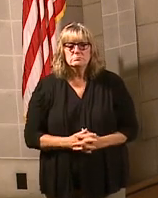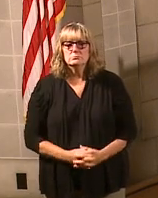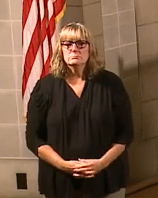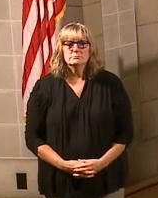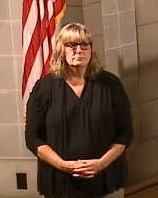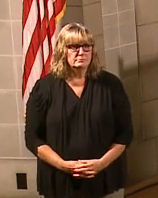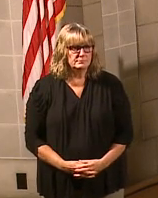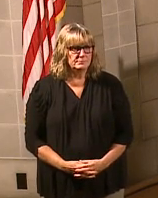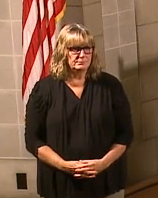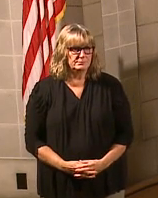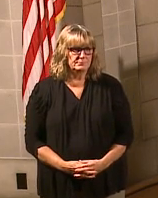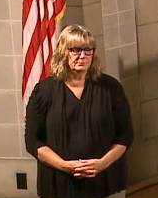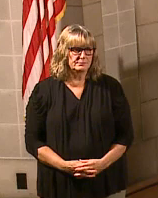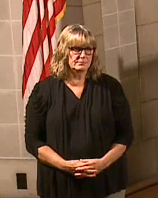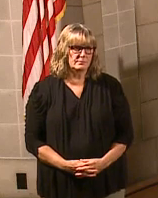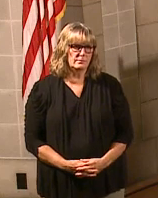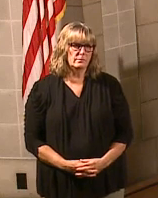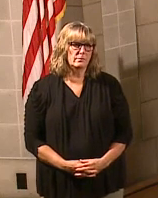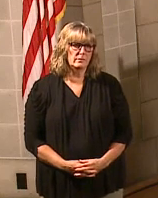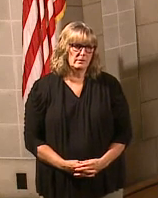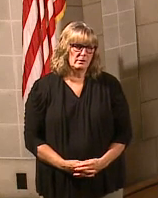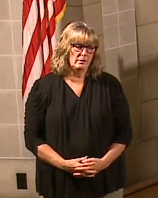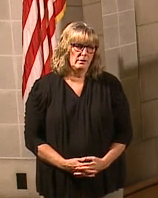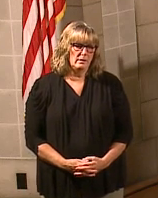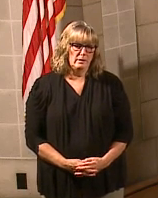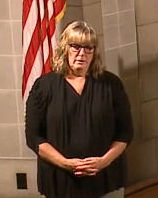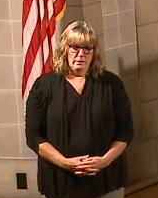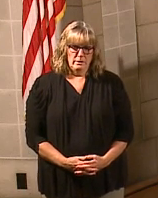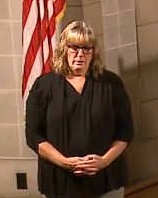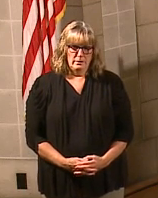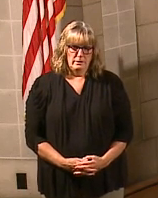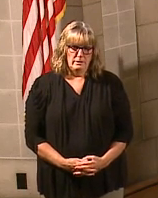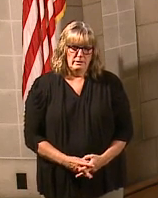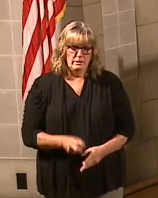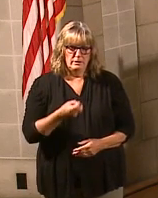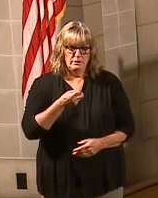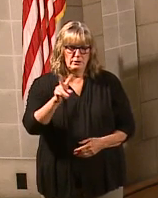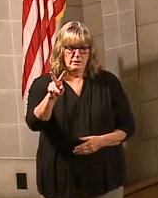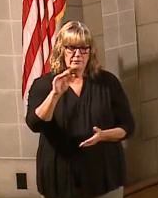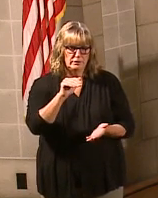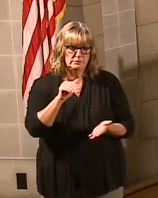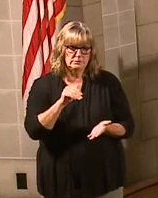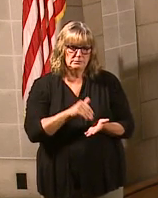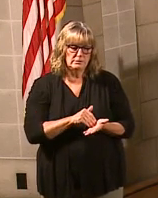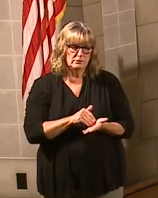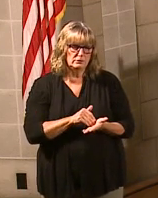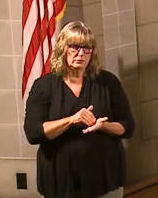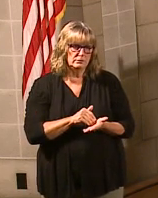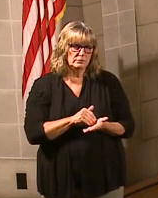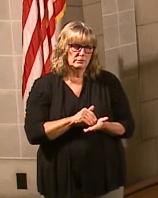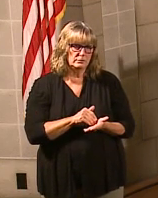POINT LAST WEEK I THINK ANGIE